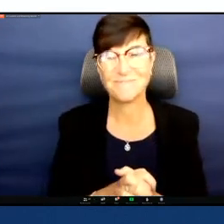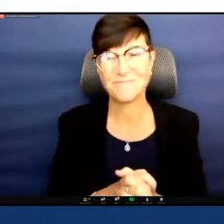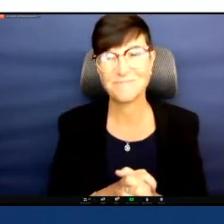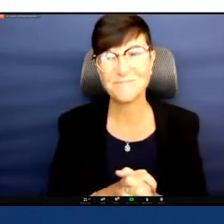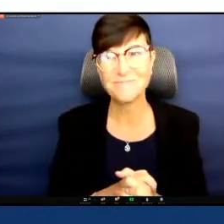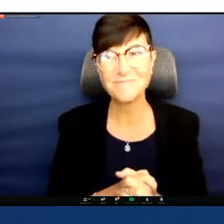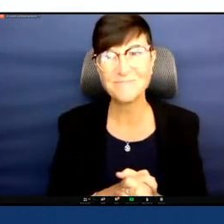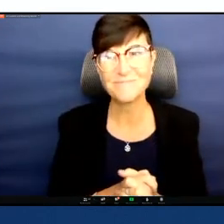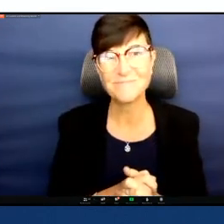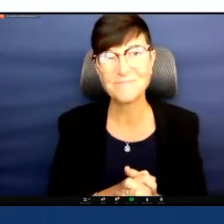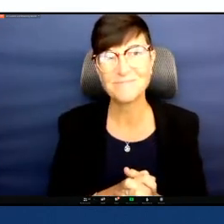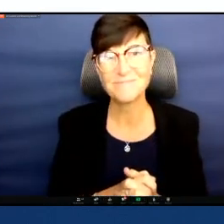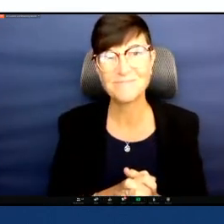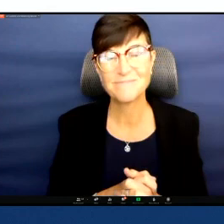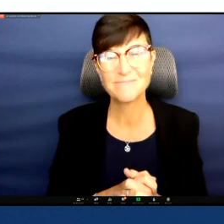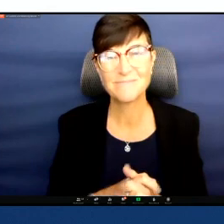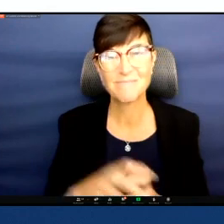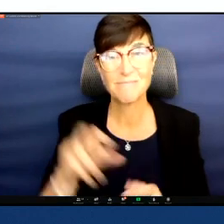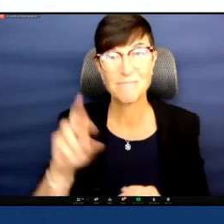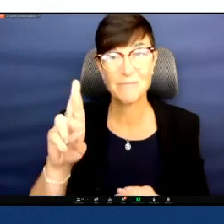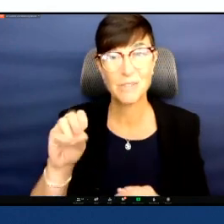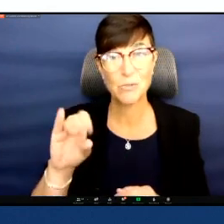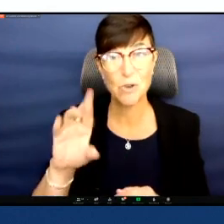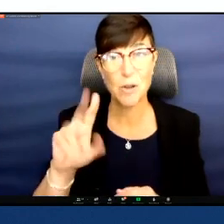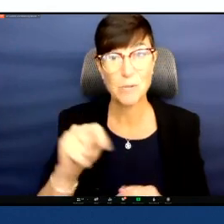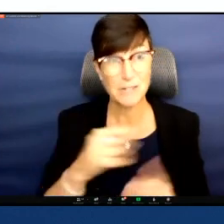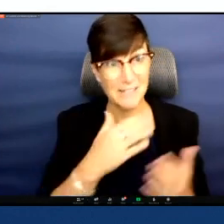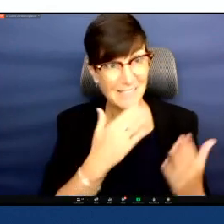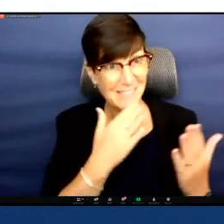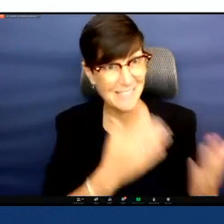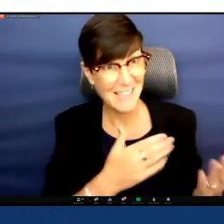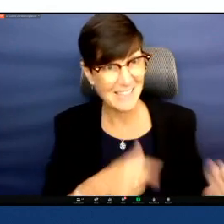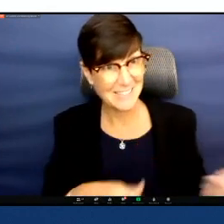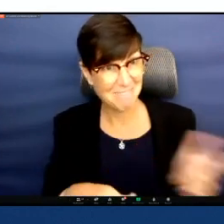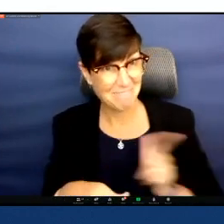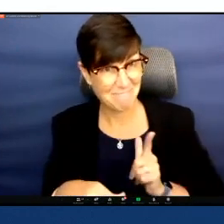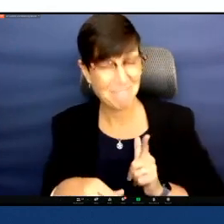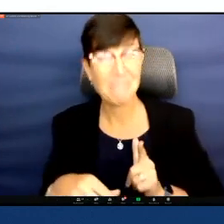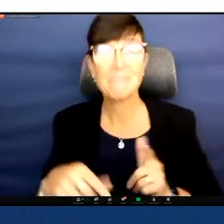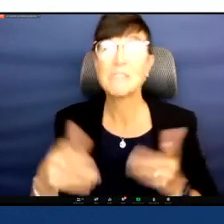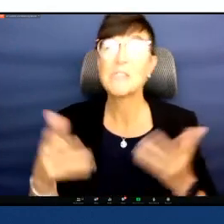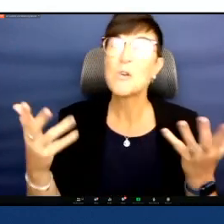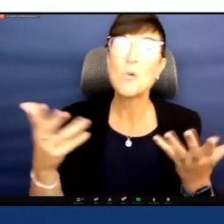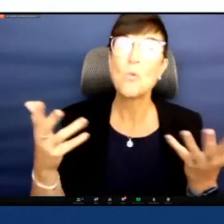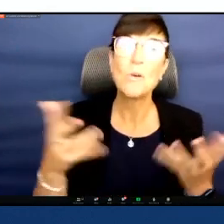Great, thanks, Amanda. So what is the largest source of county discretionary revenue